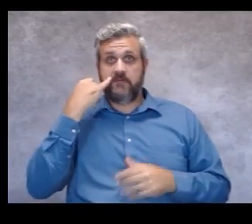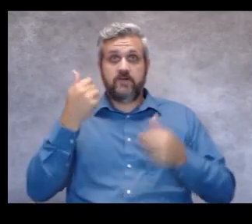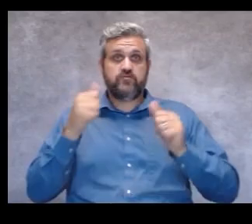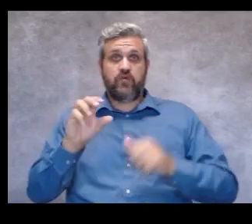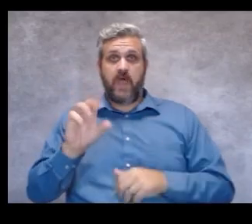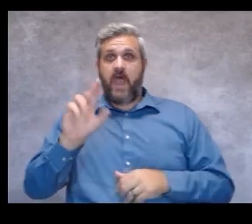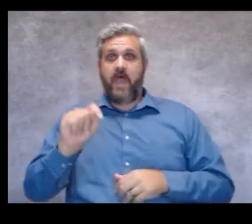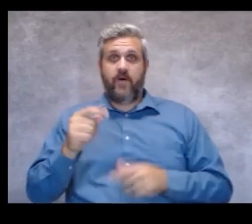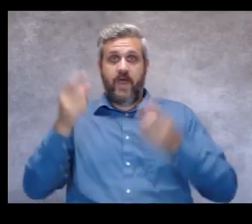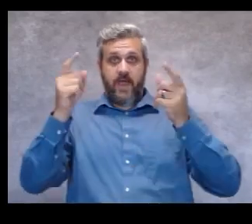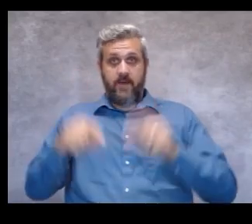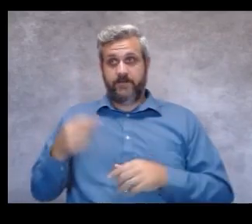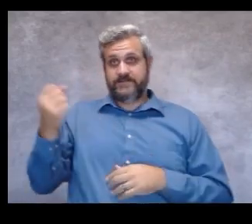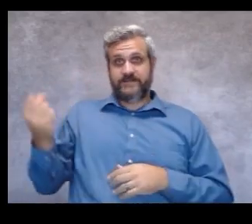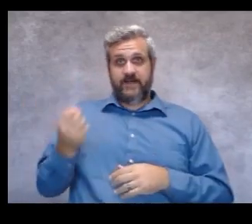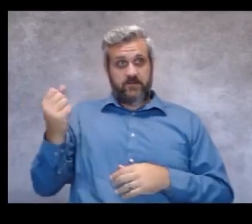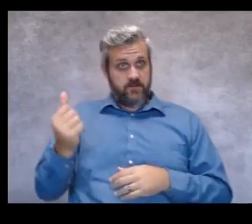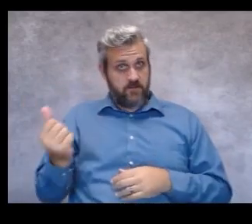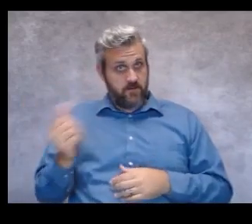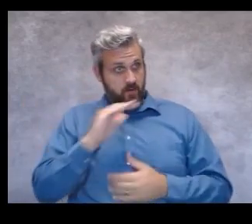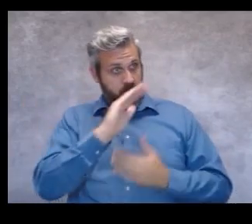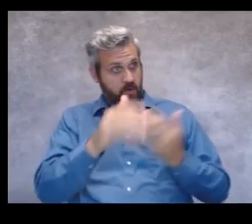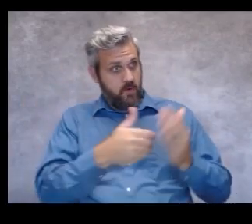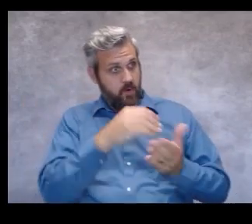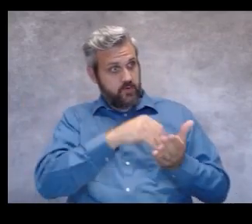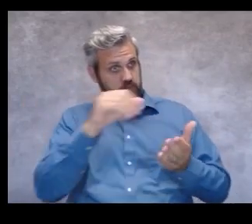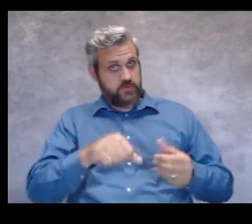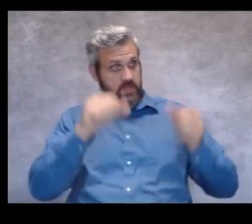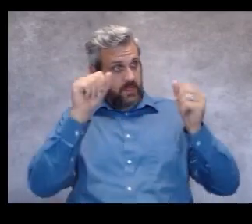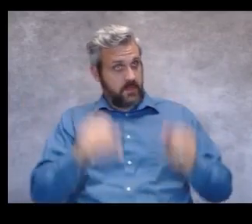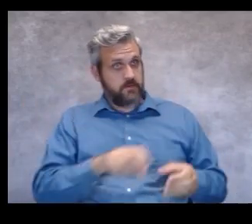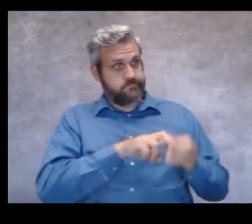are held on a Saturday, will all students have transportation who have